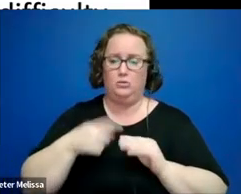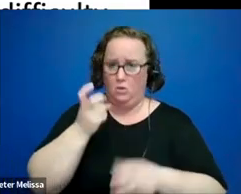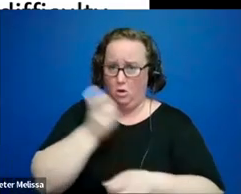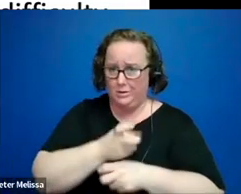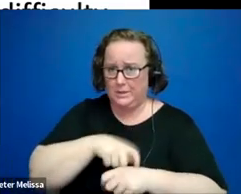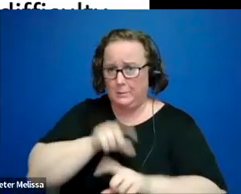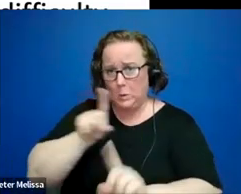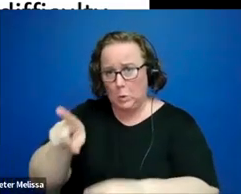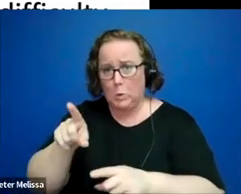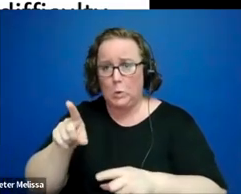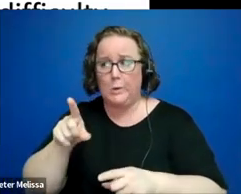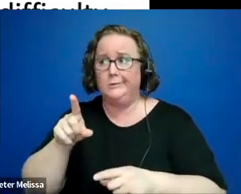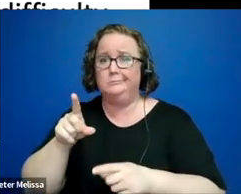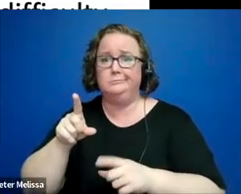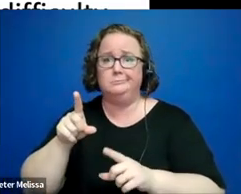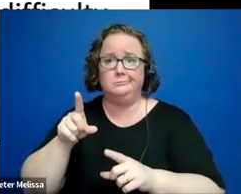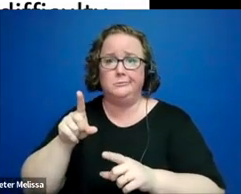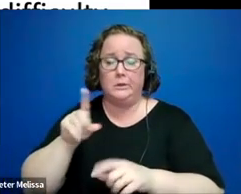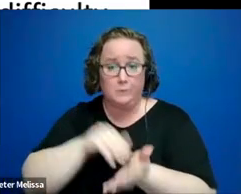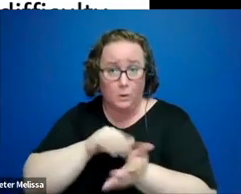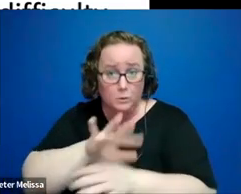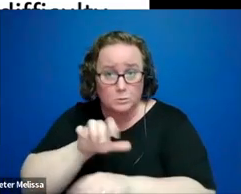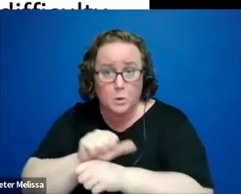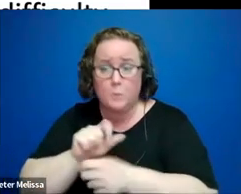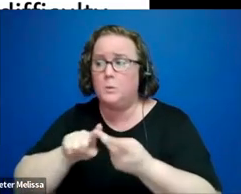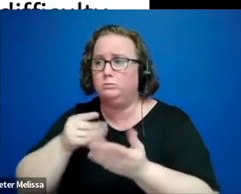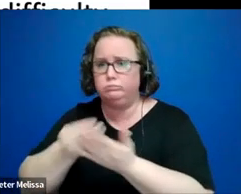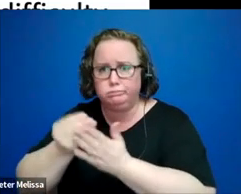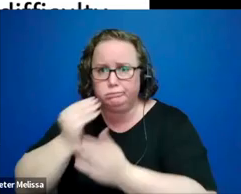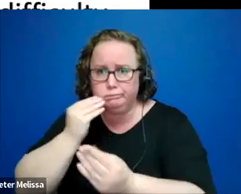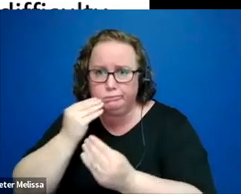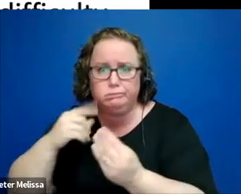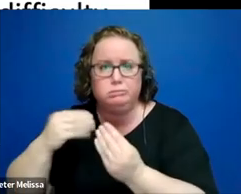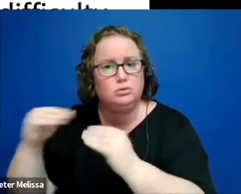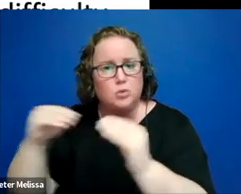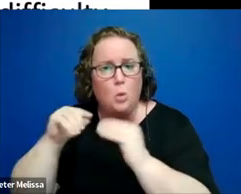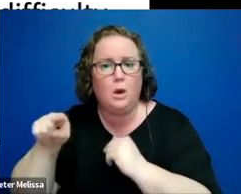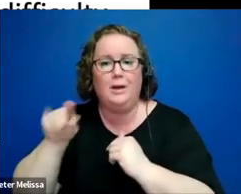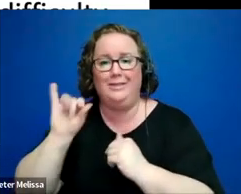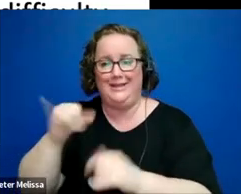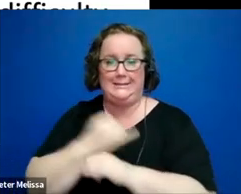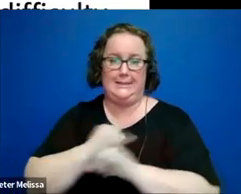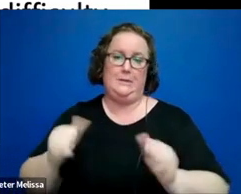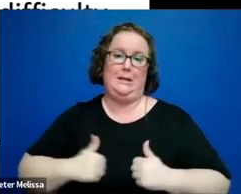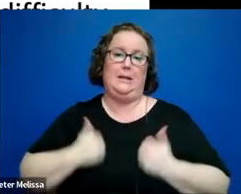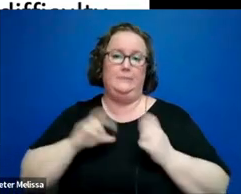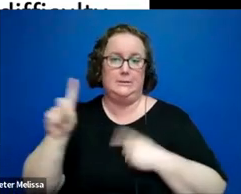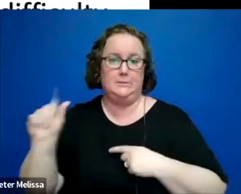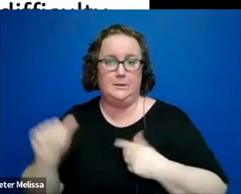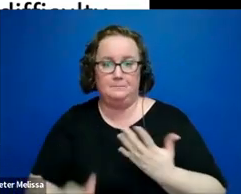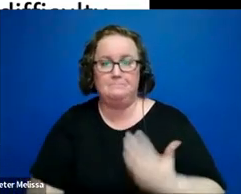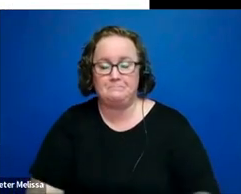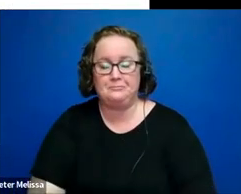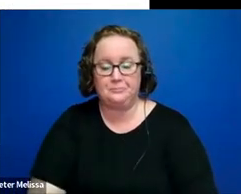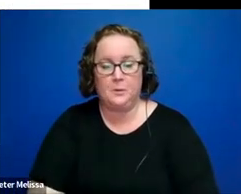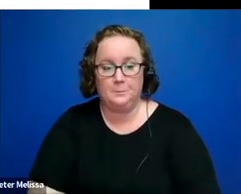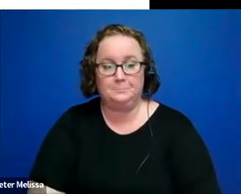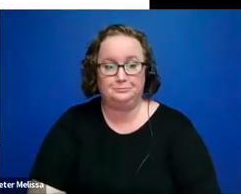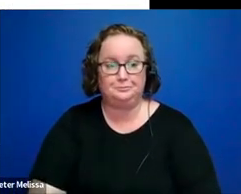such as visiting a doctor's office or shopping? That, of course, is an independent living disability. Next slide, please.